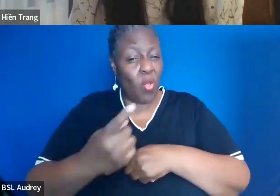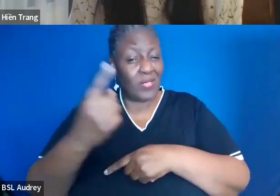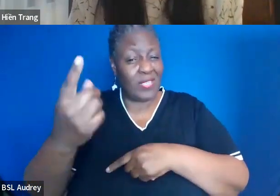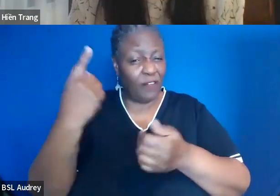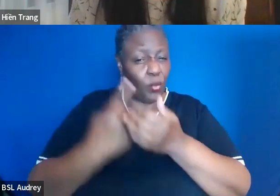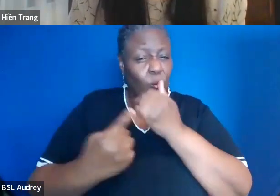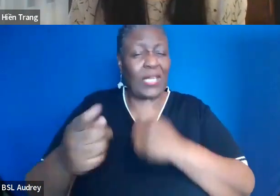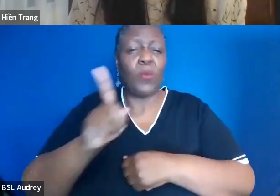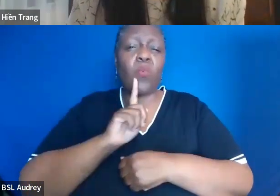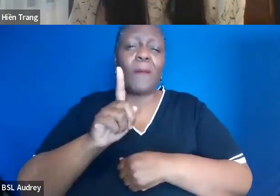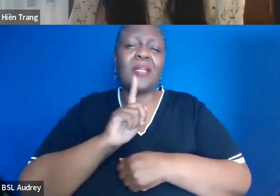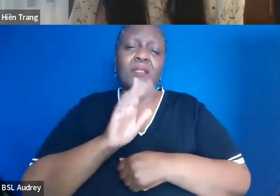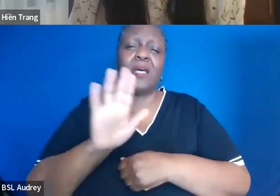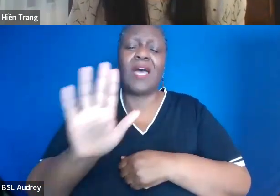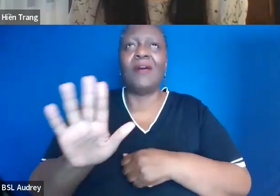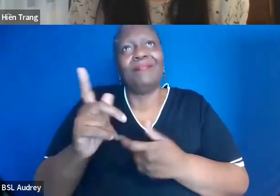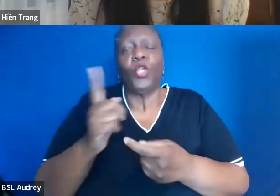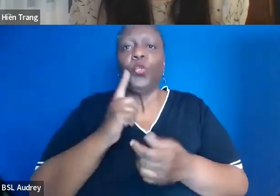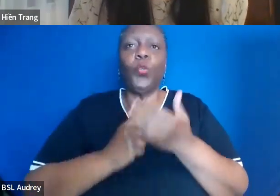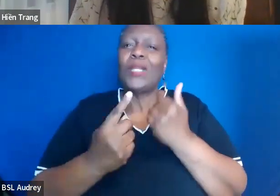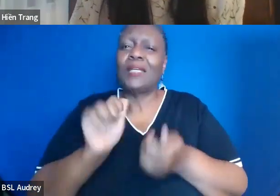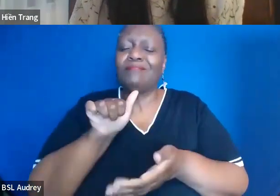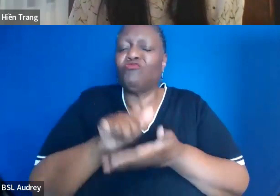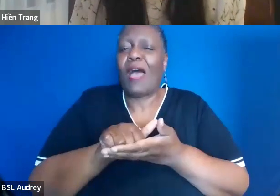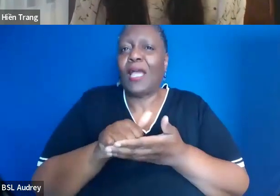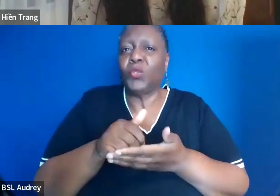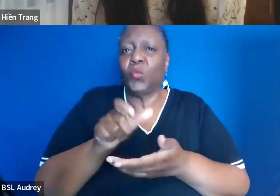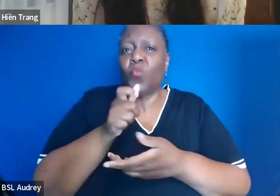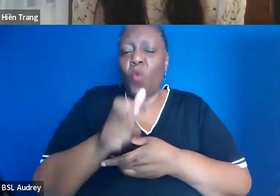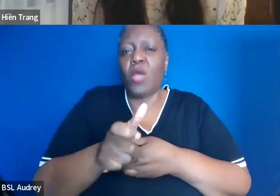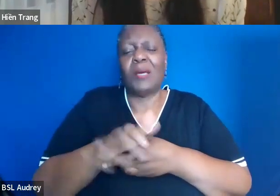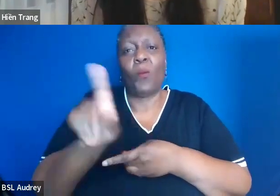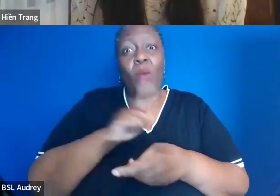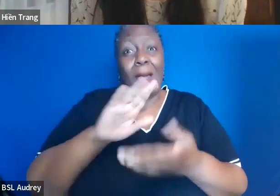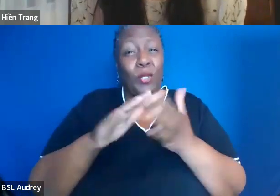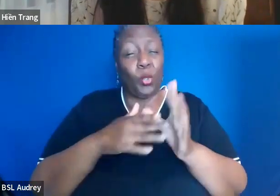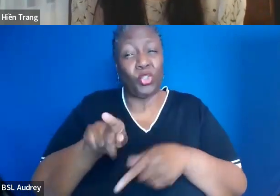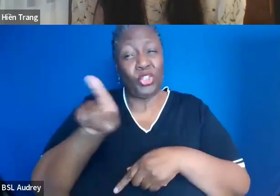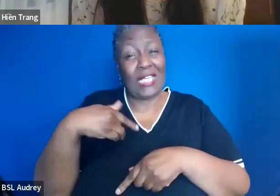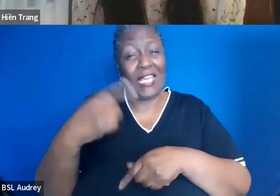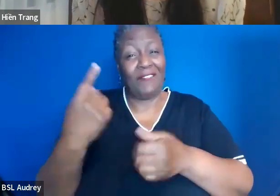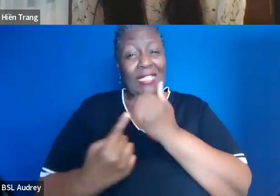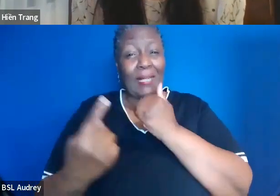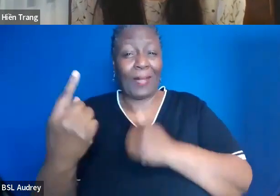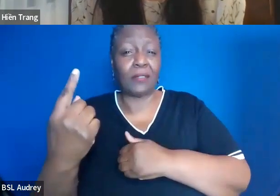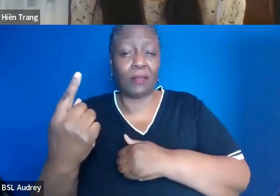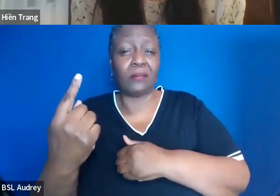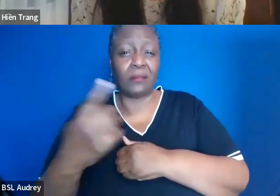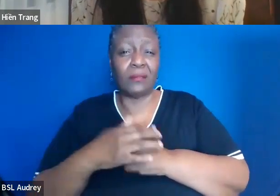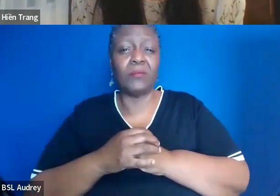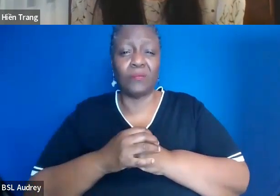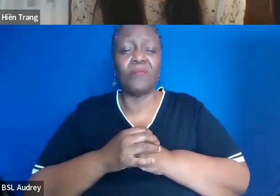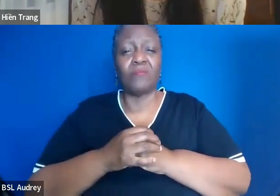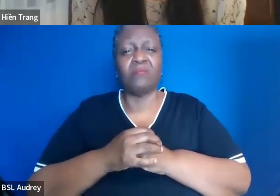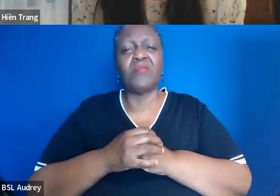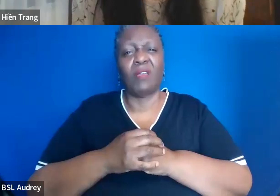and then unique feels like an understatement she lived independently after the lures she